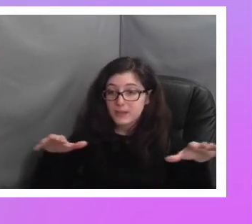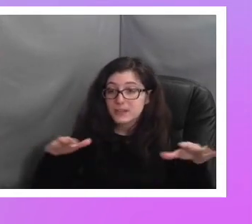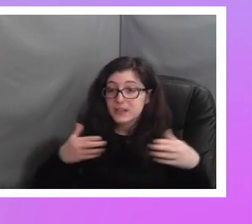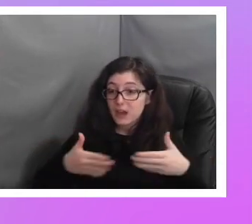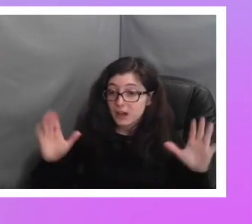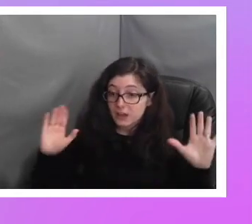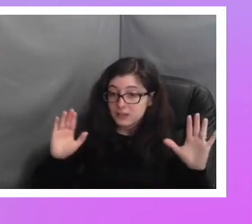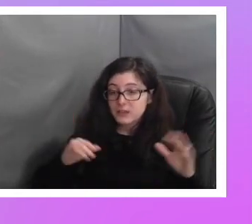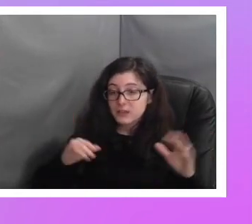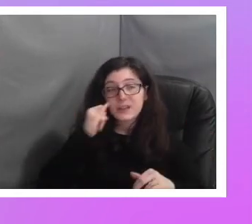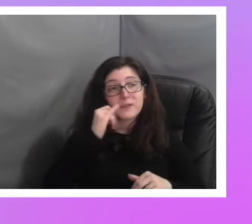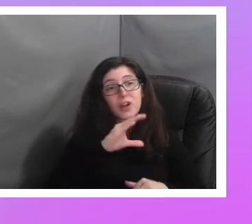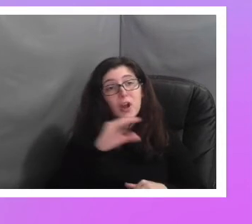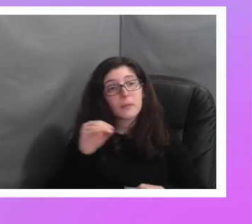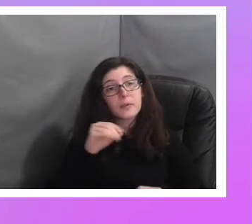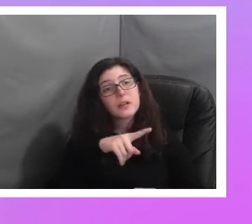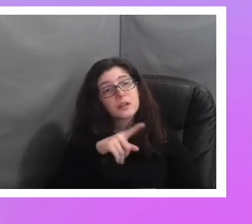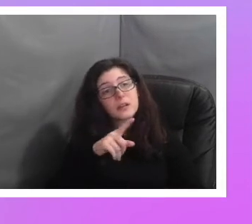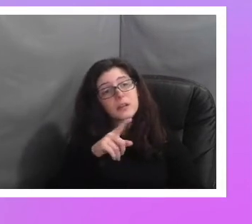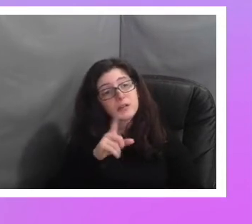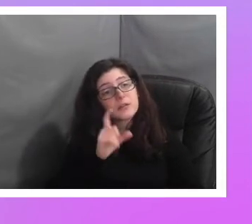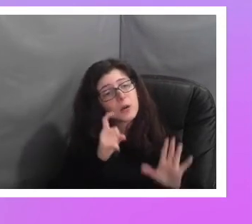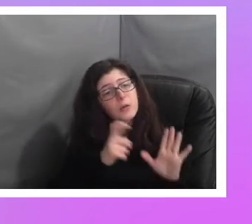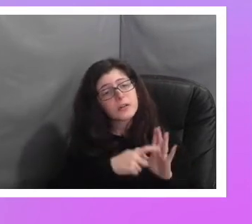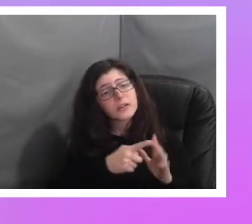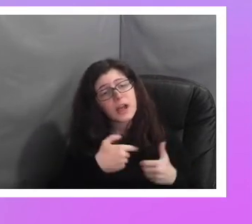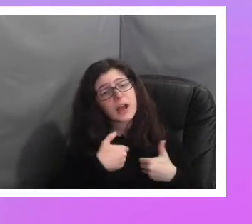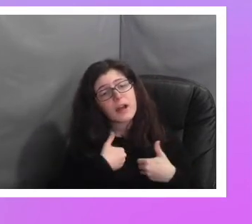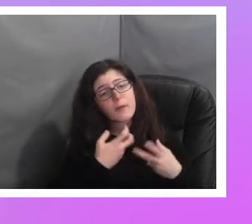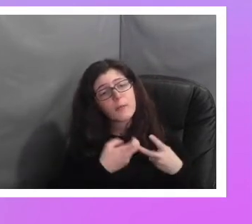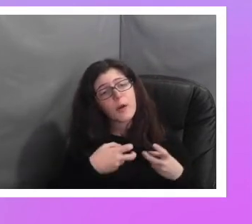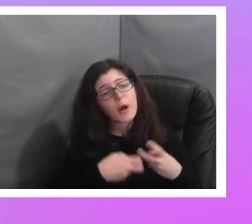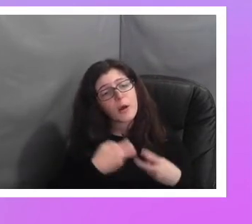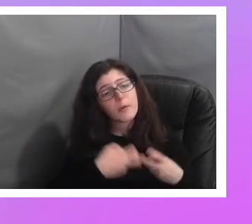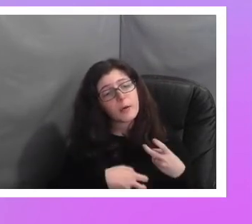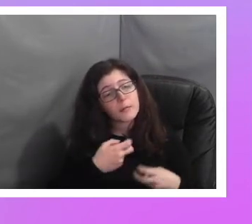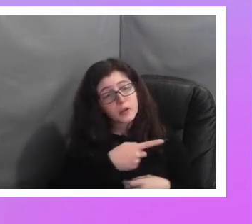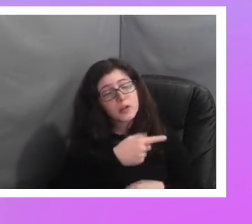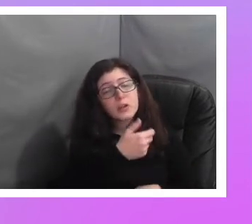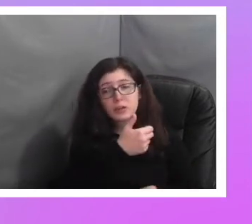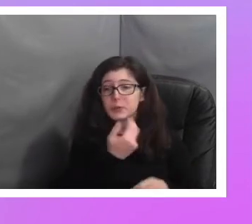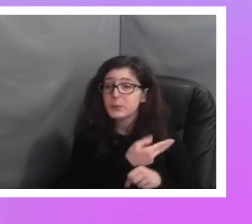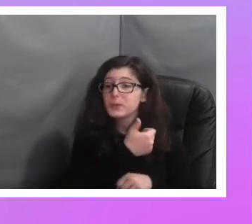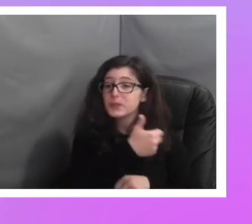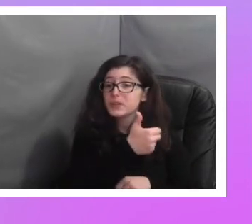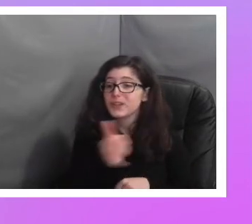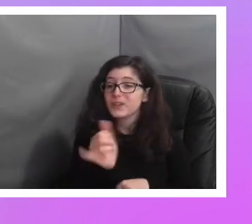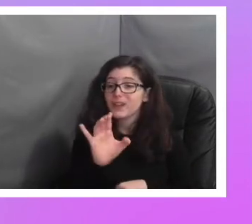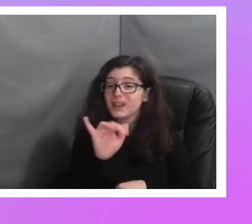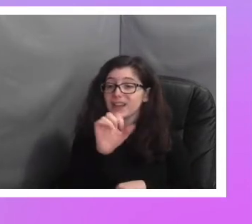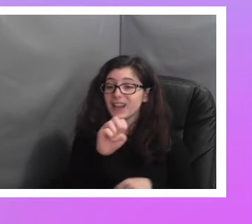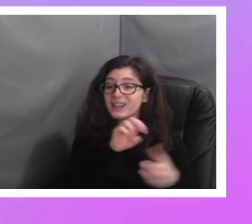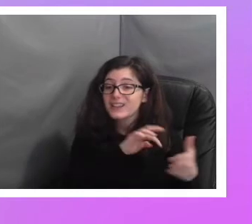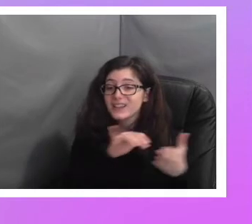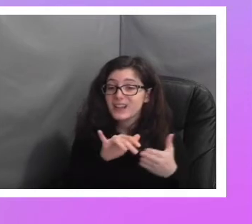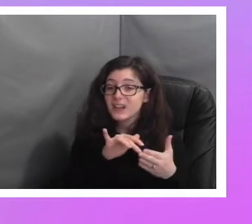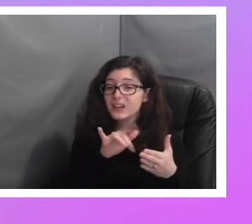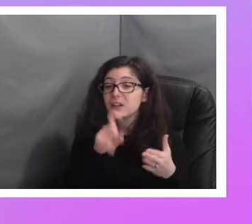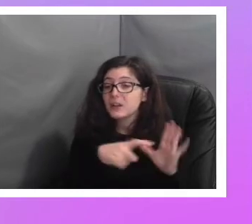I say, "Lean into it, use yourself as a case study, be a model for the next group, but get on it,